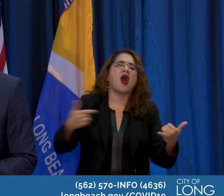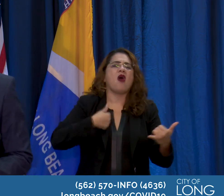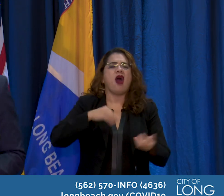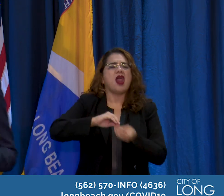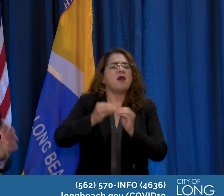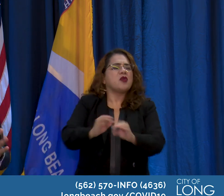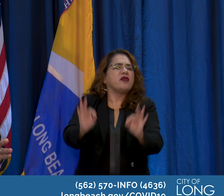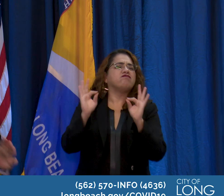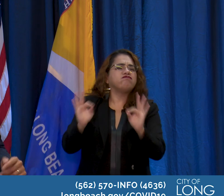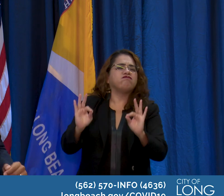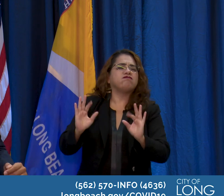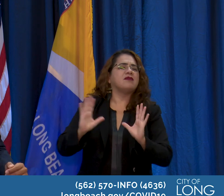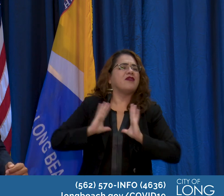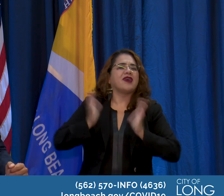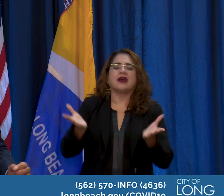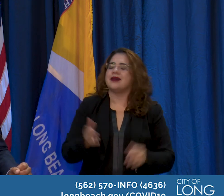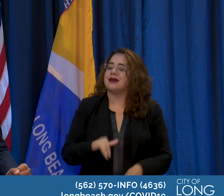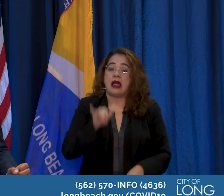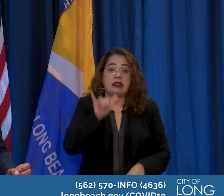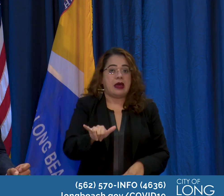that's just not the way it works.